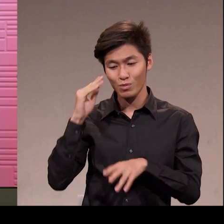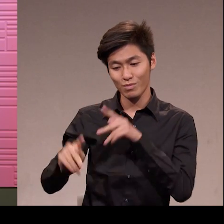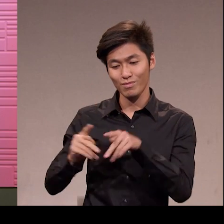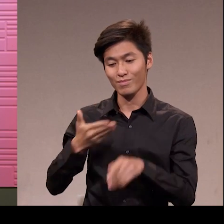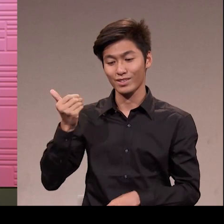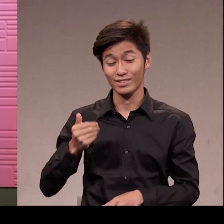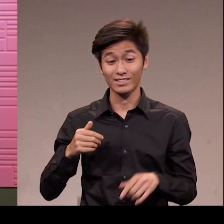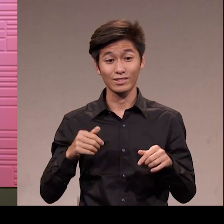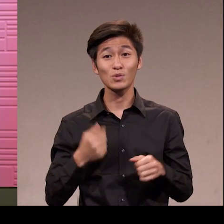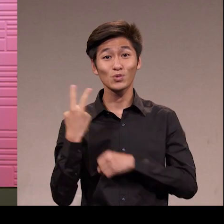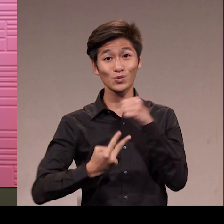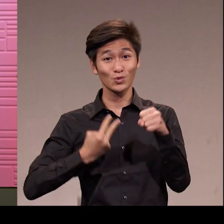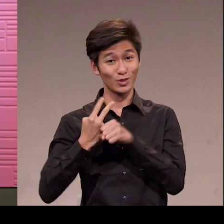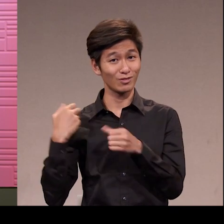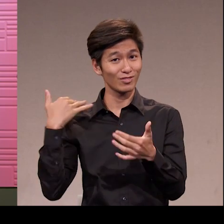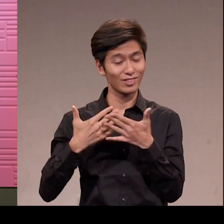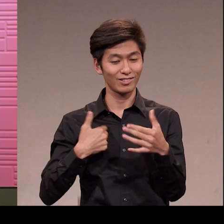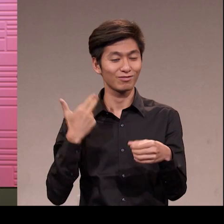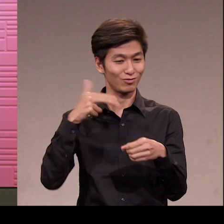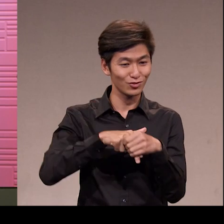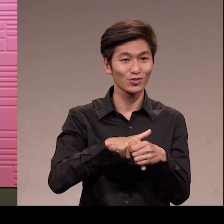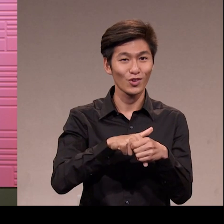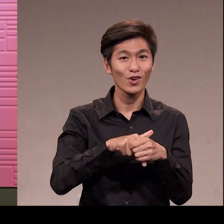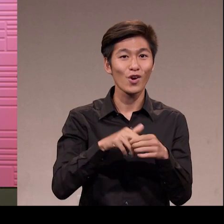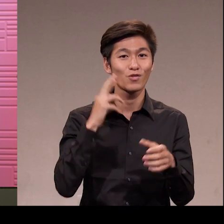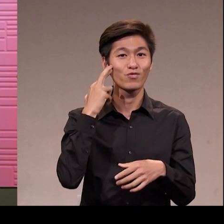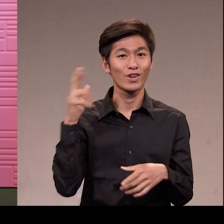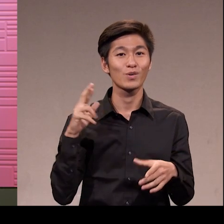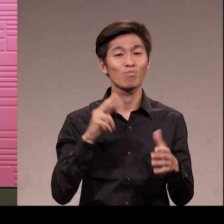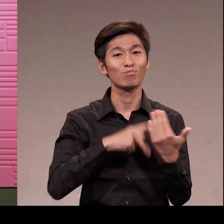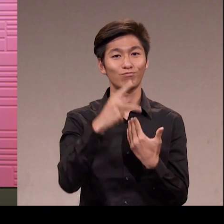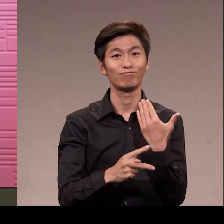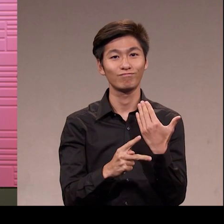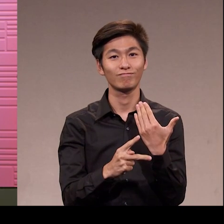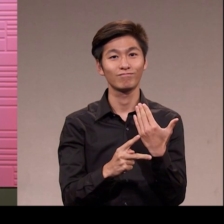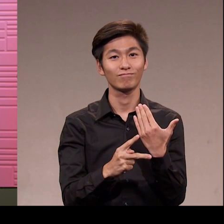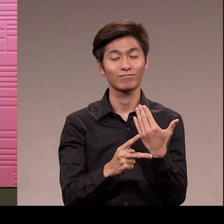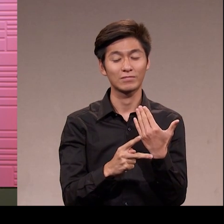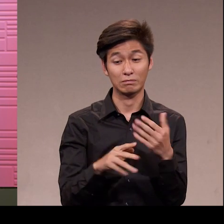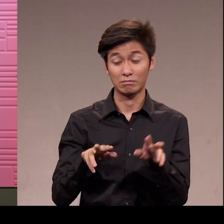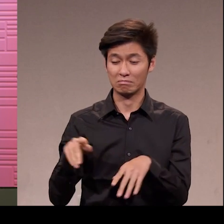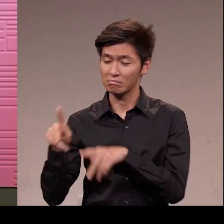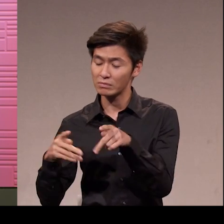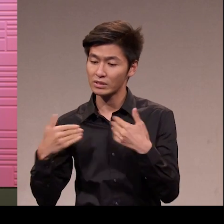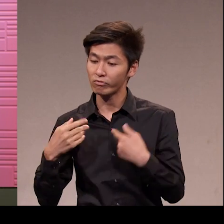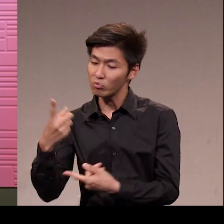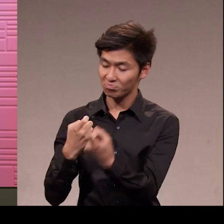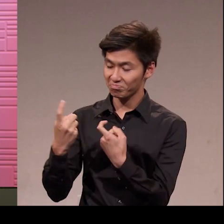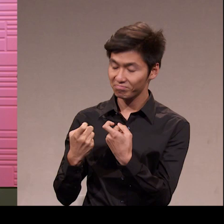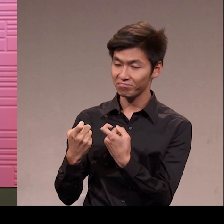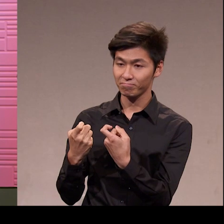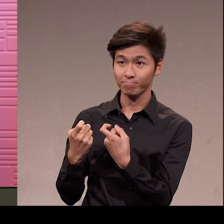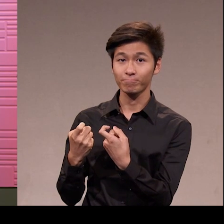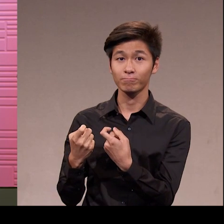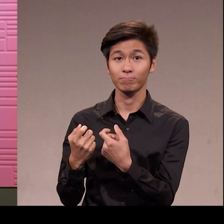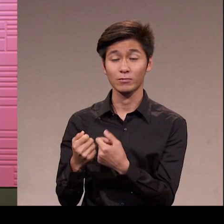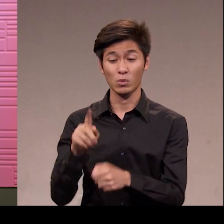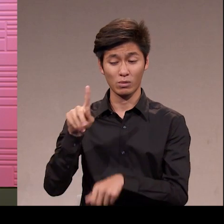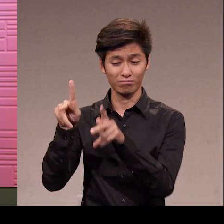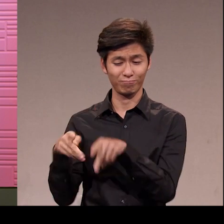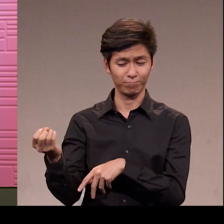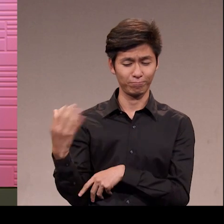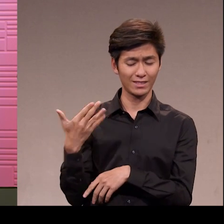For 2 years, I myself have taken part in the 95.8FM radio programme, to take questions from listeners.